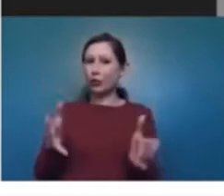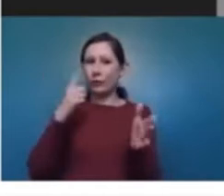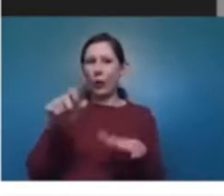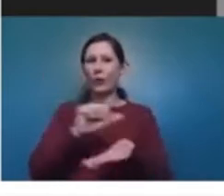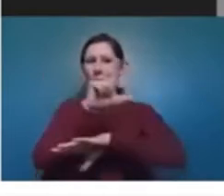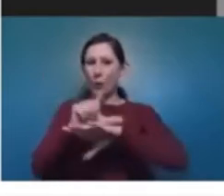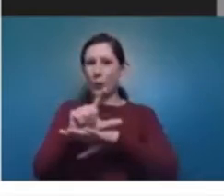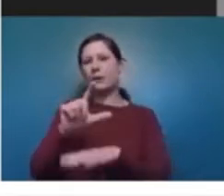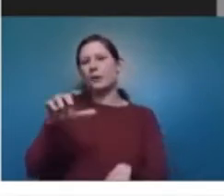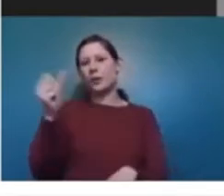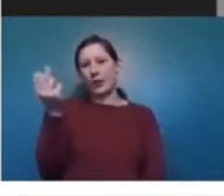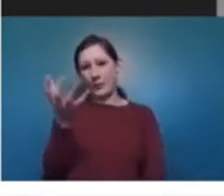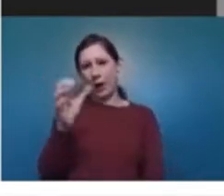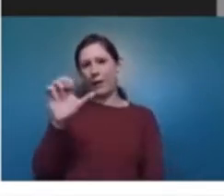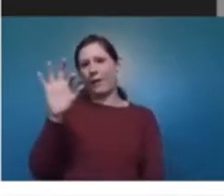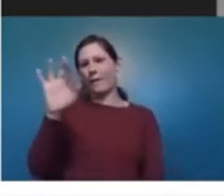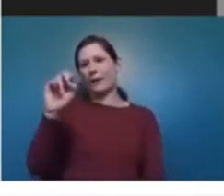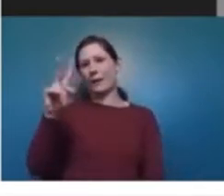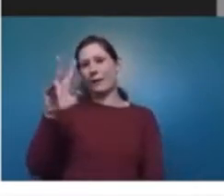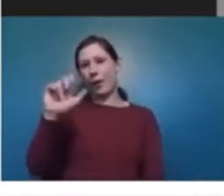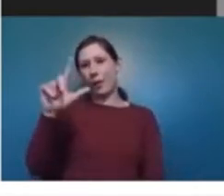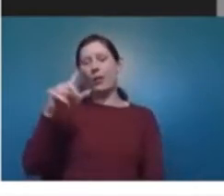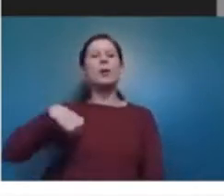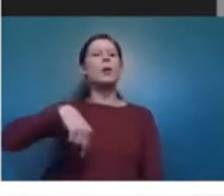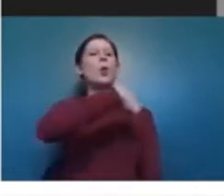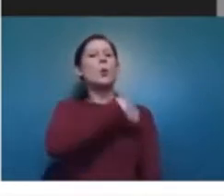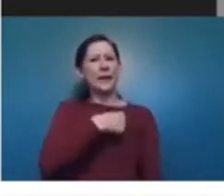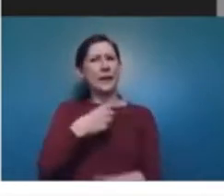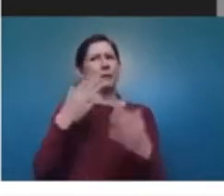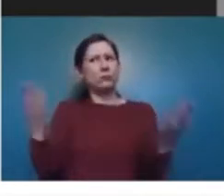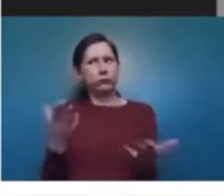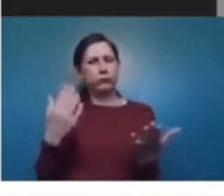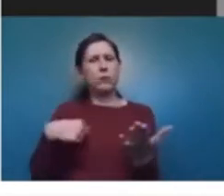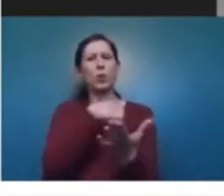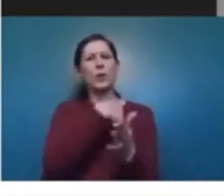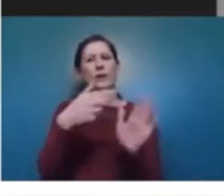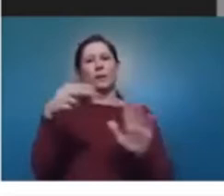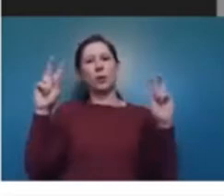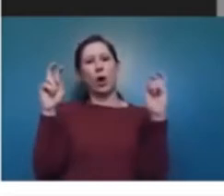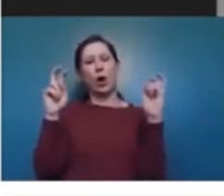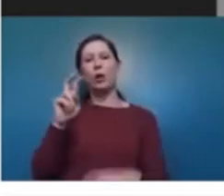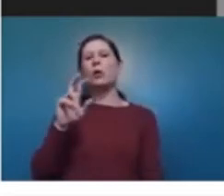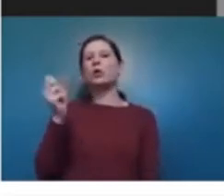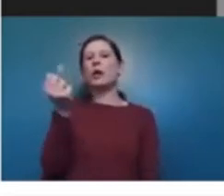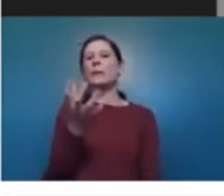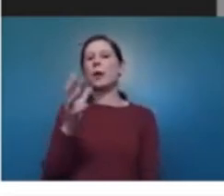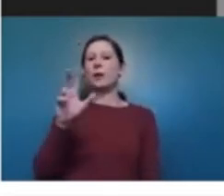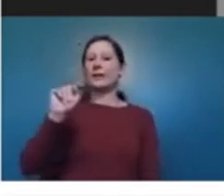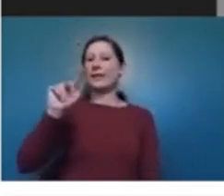During this time, we at the Festival had begun airing what we're calling Shakespeare TV. This is a collection of